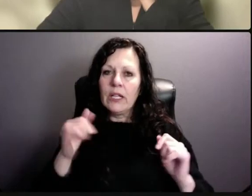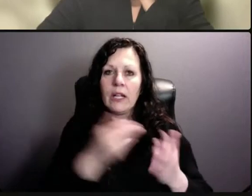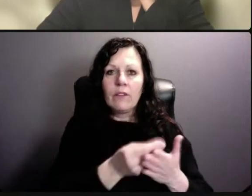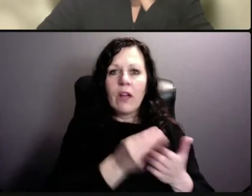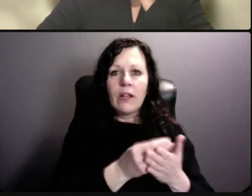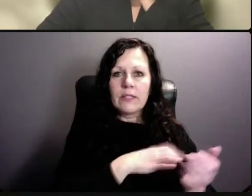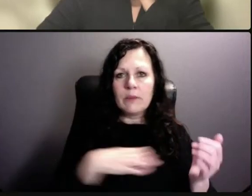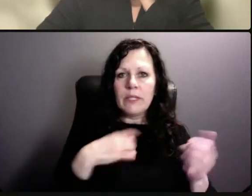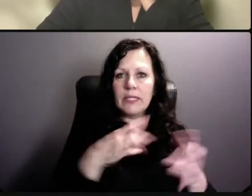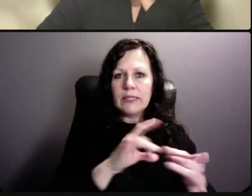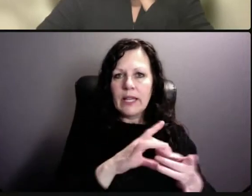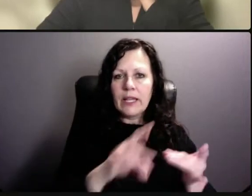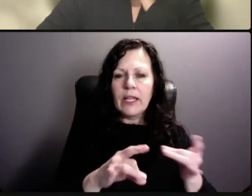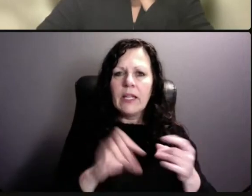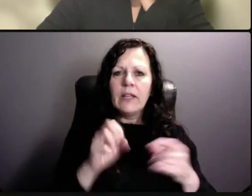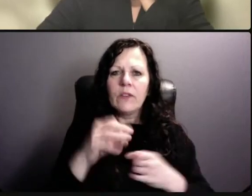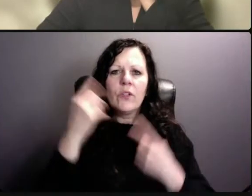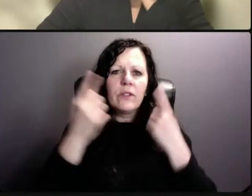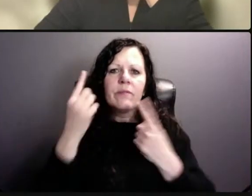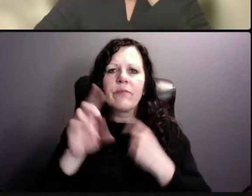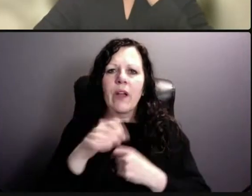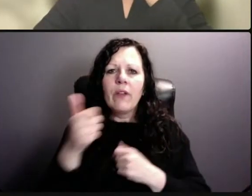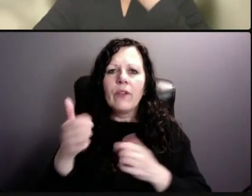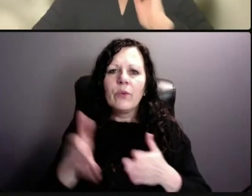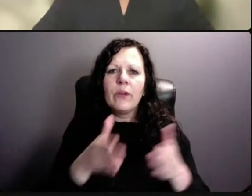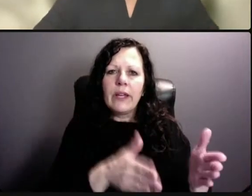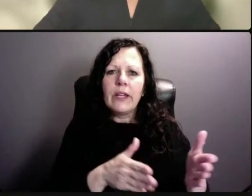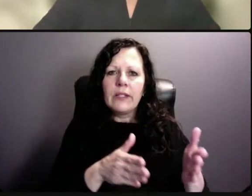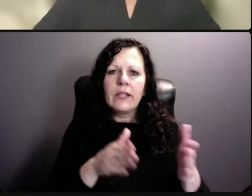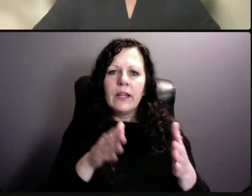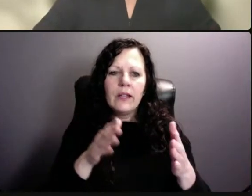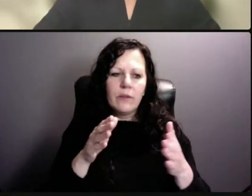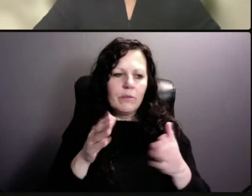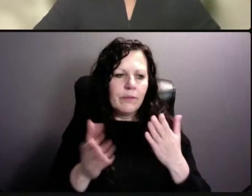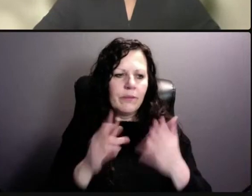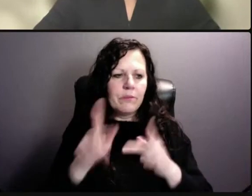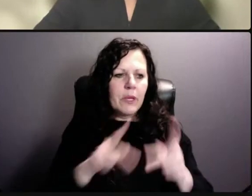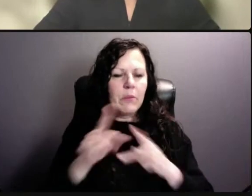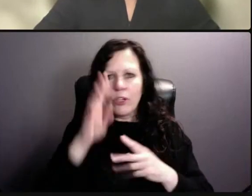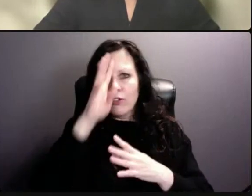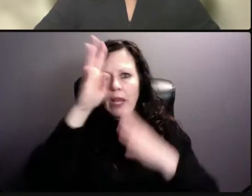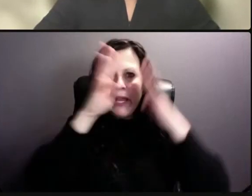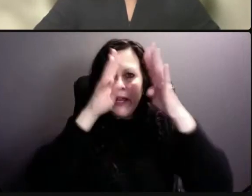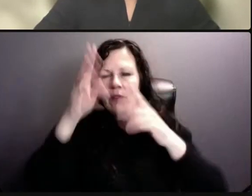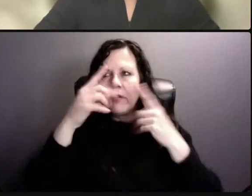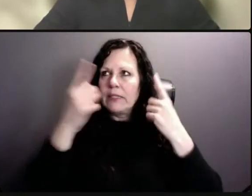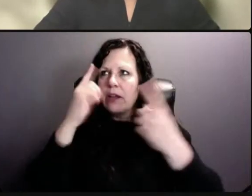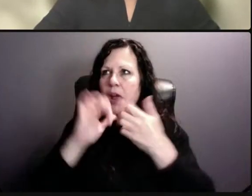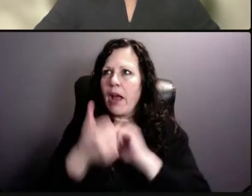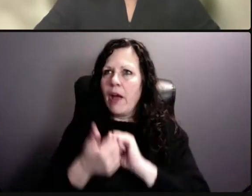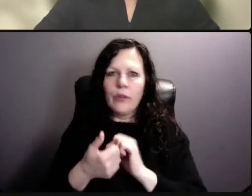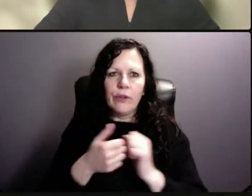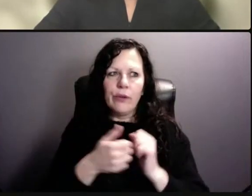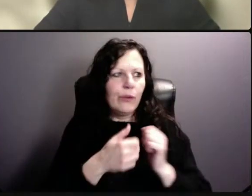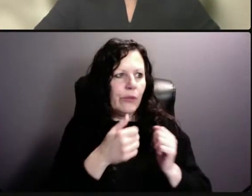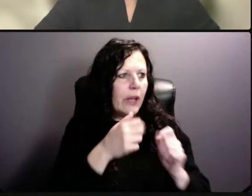CONCERNED ABOUT TRANSPORTATION IN GENERAL.